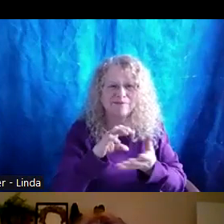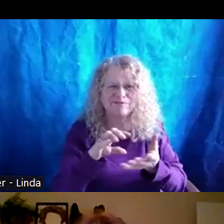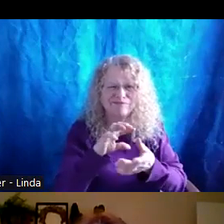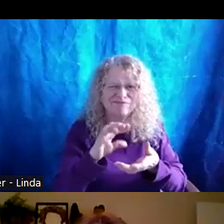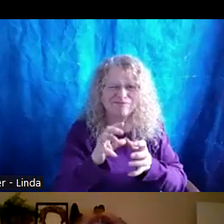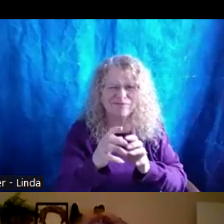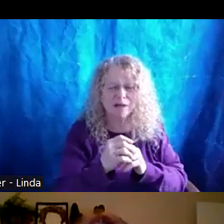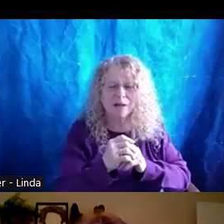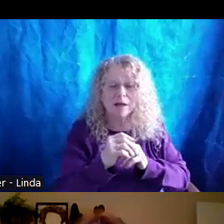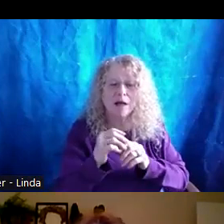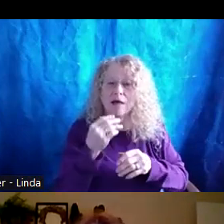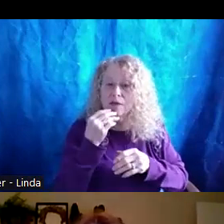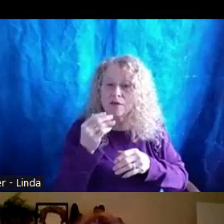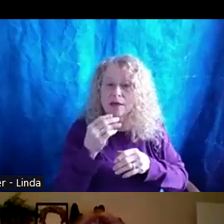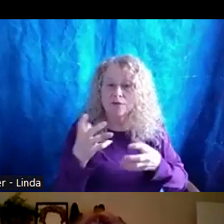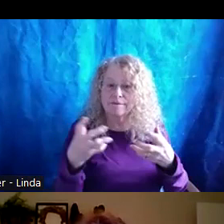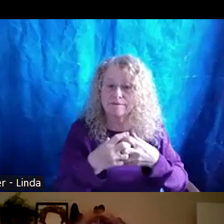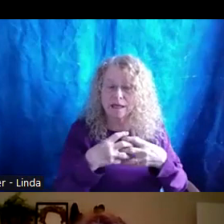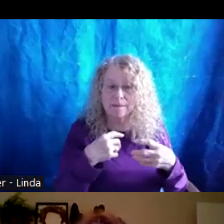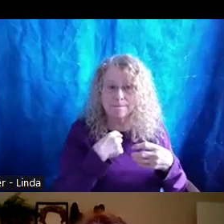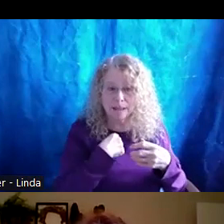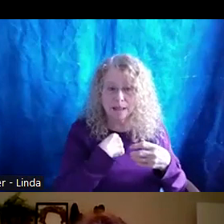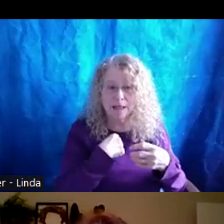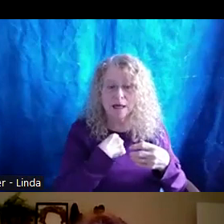SO THANKS FOR FITTING ME IN MISHA. I'M JUST GOING TO TAKE A FEW MINUTES OF YOUR TIME.